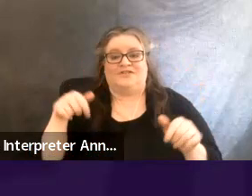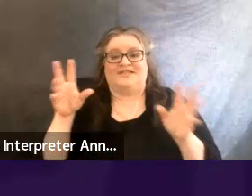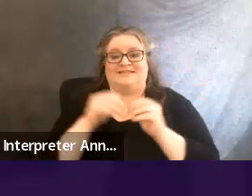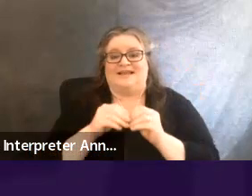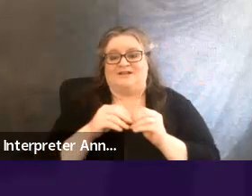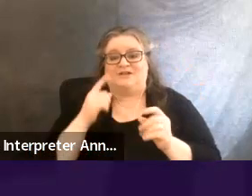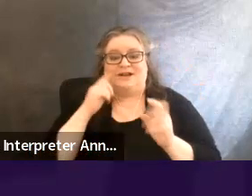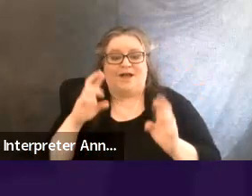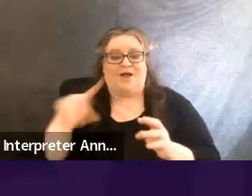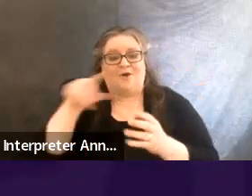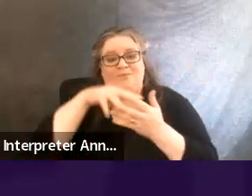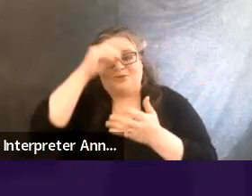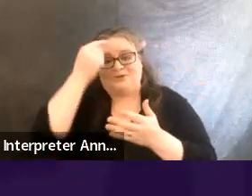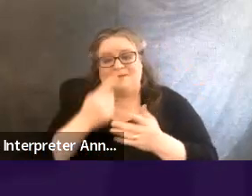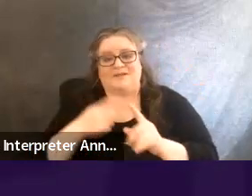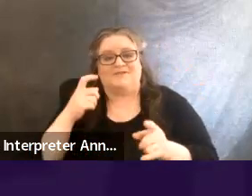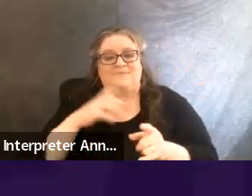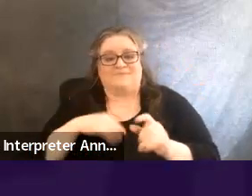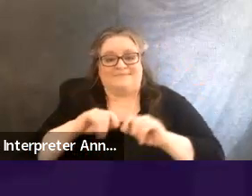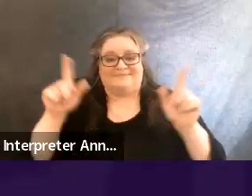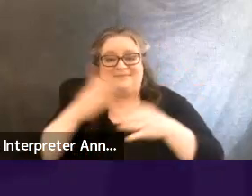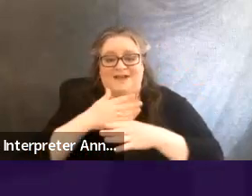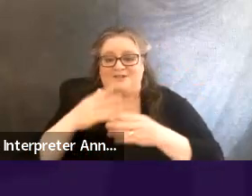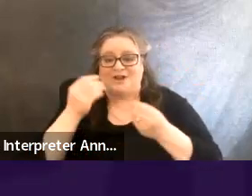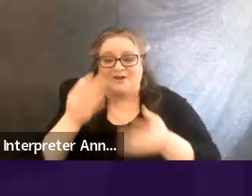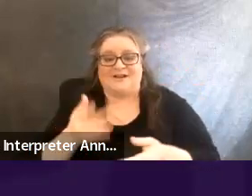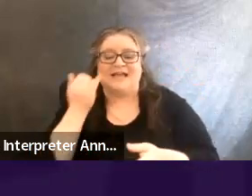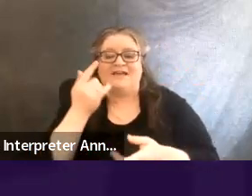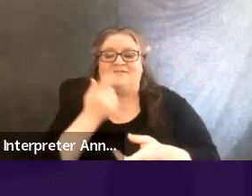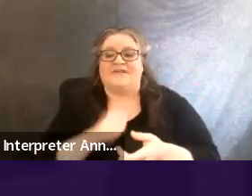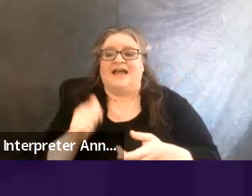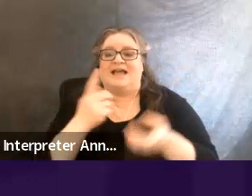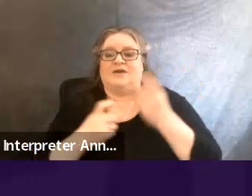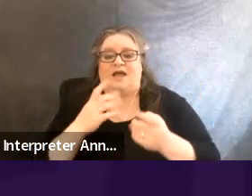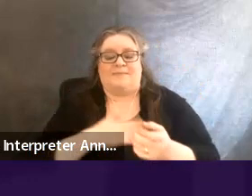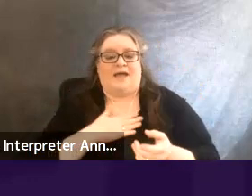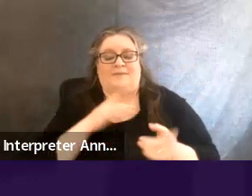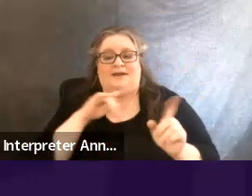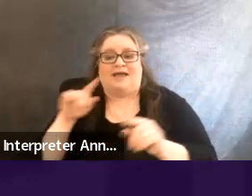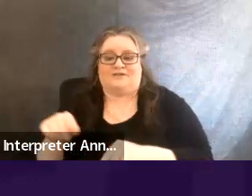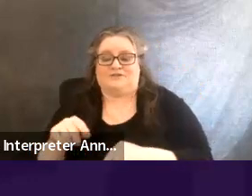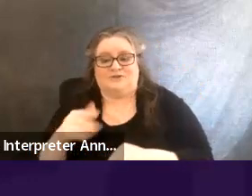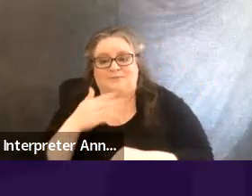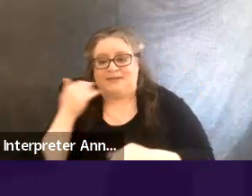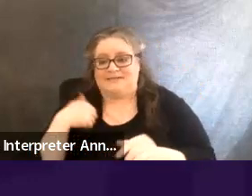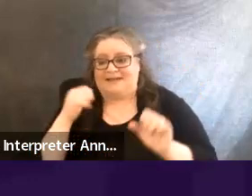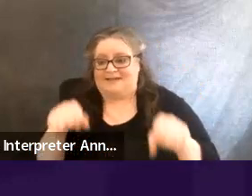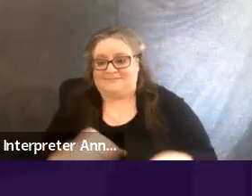I hope you learned something from what I shared. If you have any questions, I'd be happy to answer as best as I can.